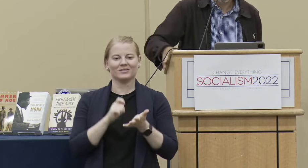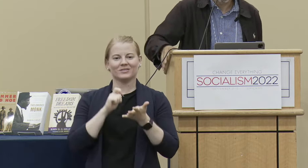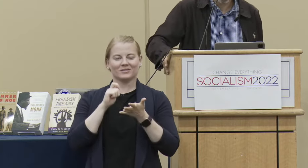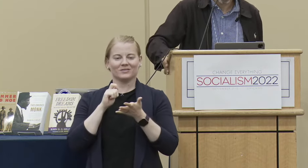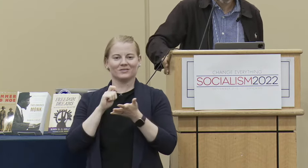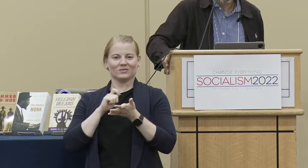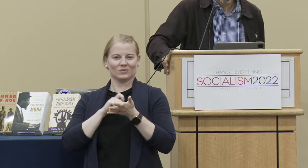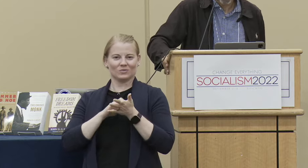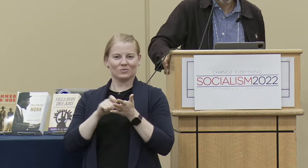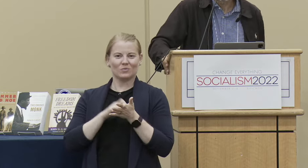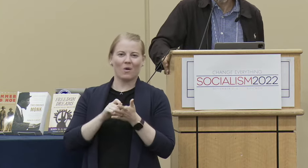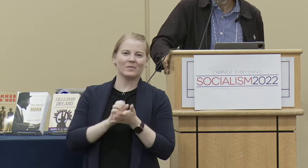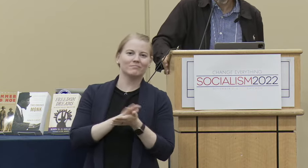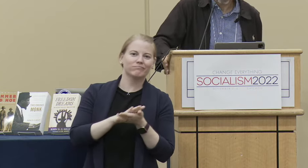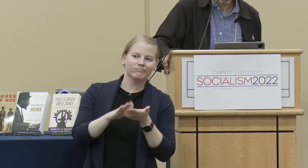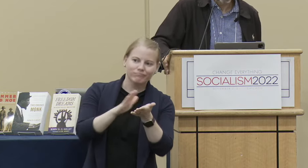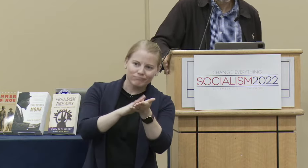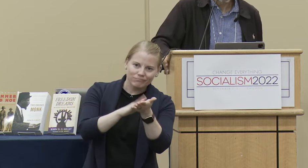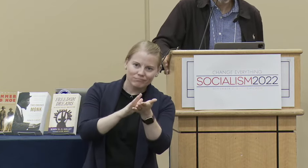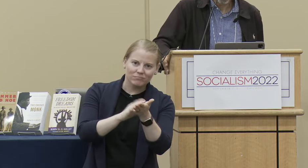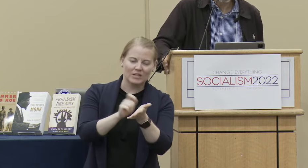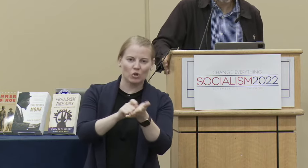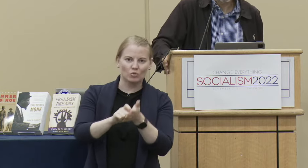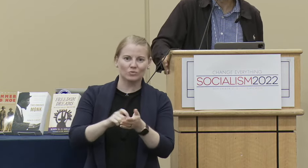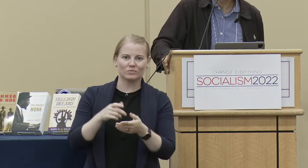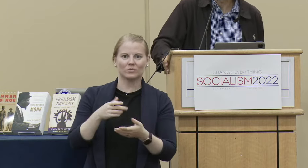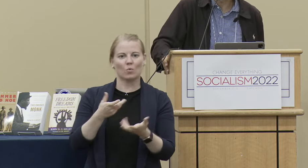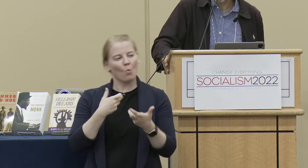Max El Balm wrote me a sweet note, really liked your talk ,